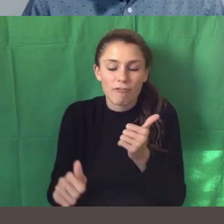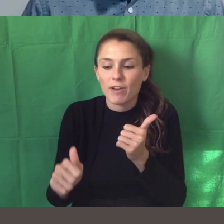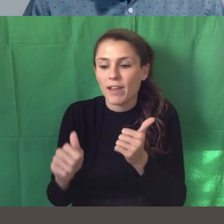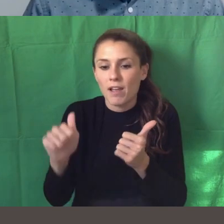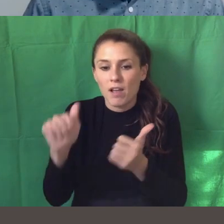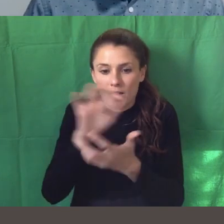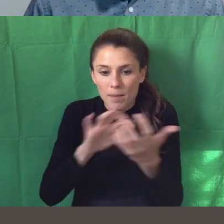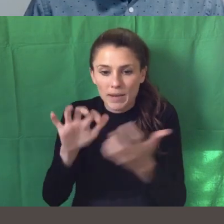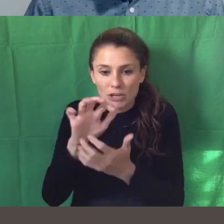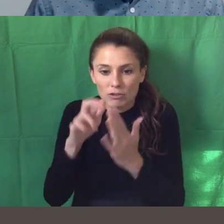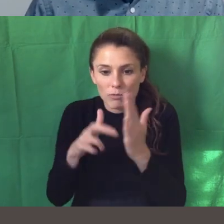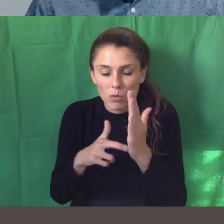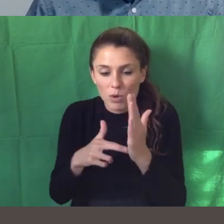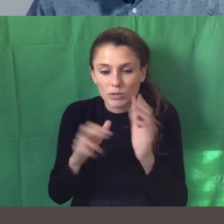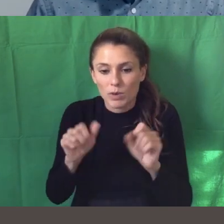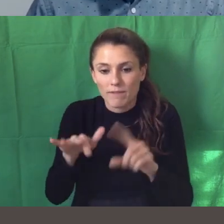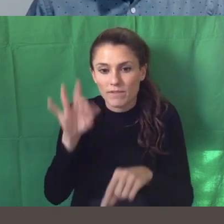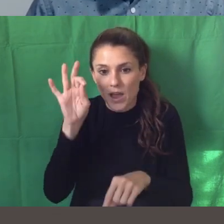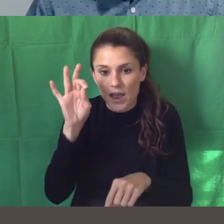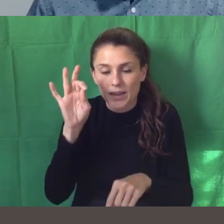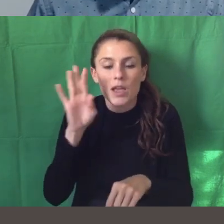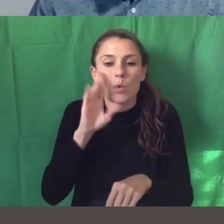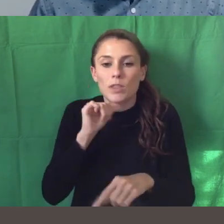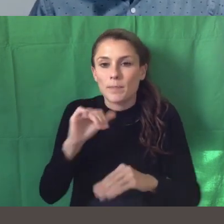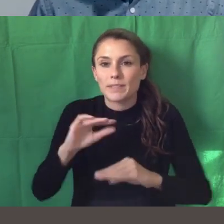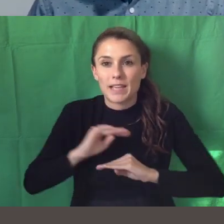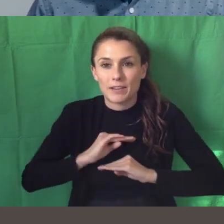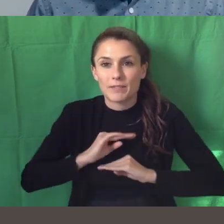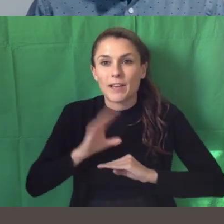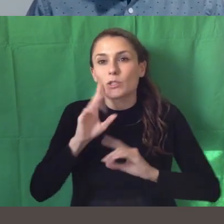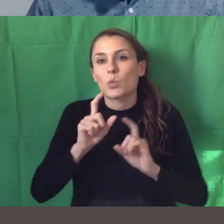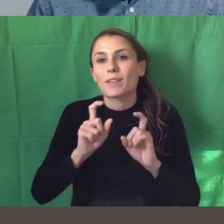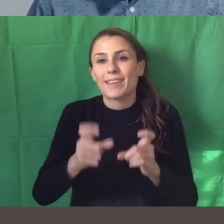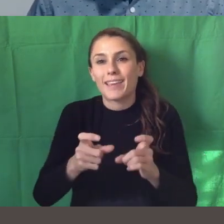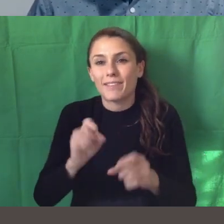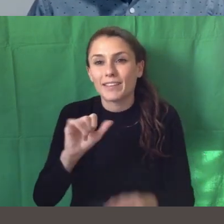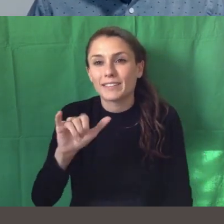and eventually find none that satisfy it. And so it will give you a syntax error.